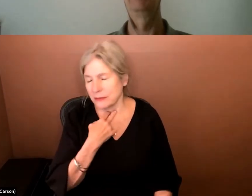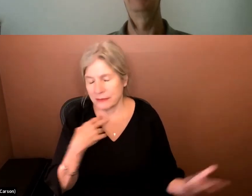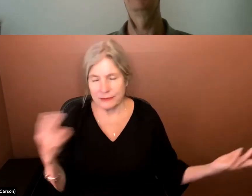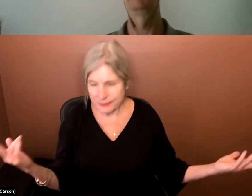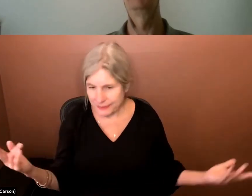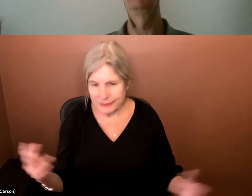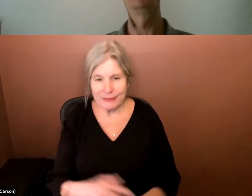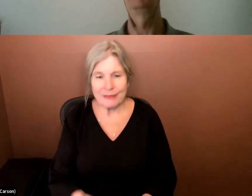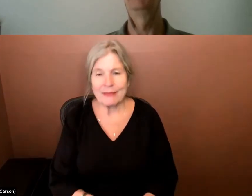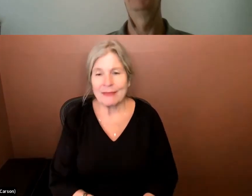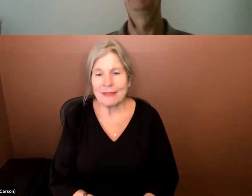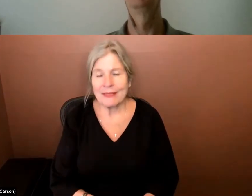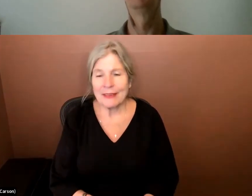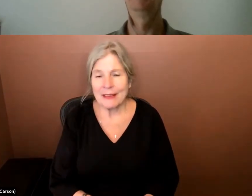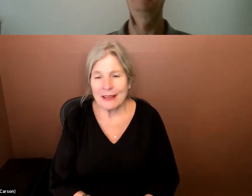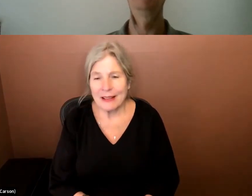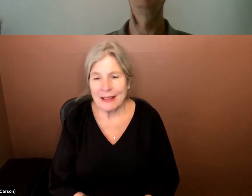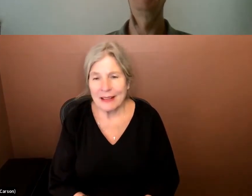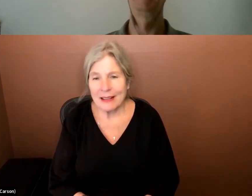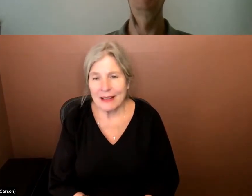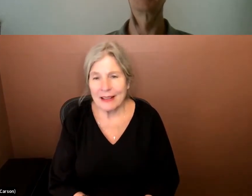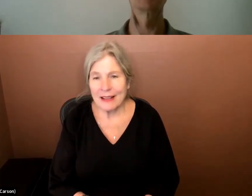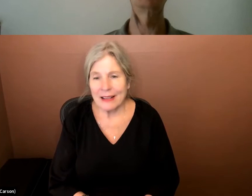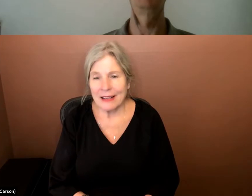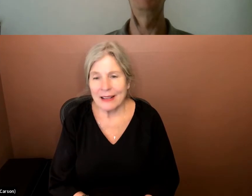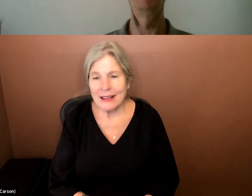Yeah. Ed Summers: I was going to